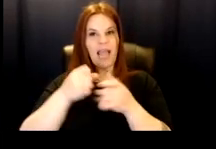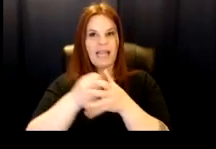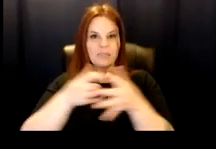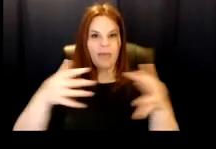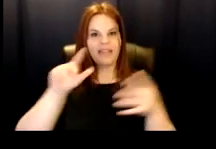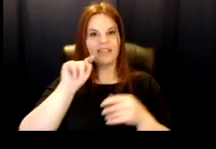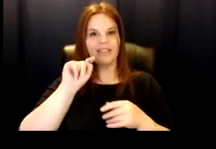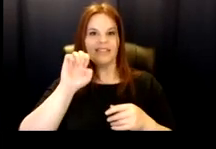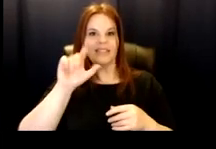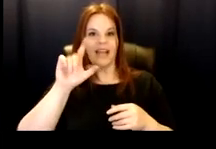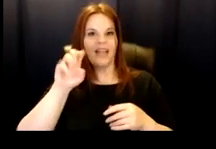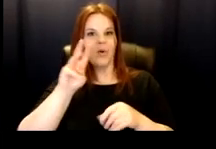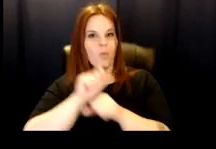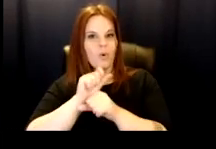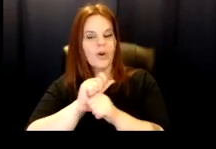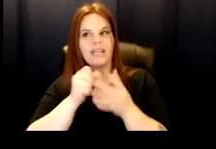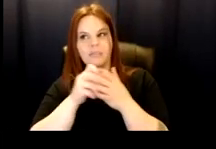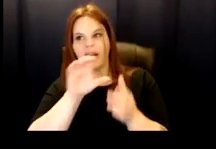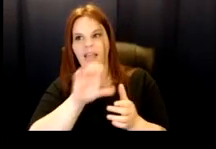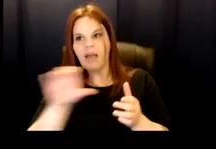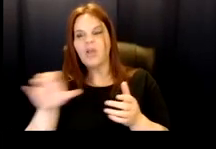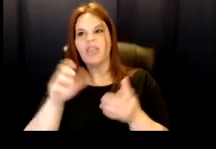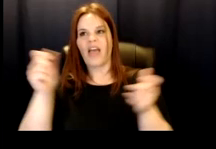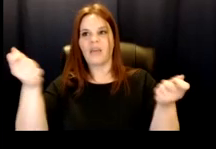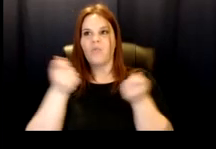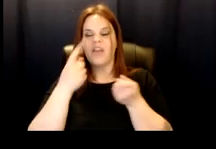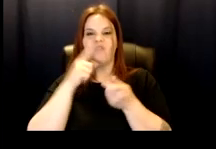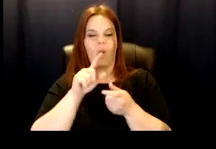and other changes in our culture could bring for disability employment, I also want to